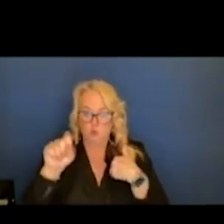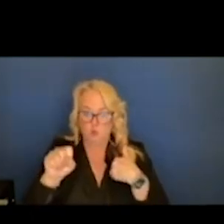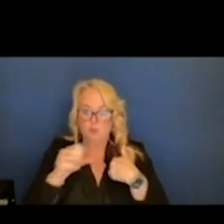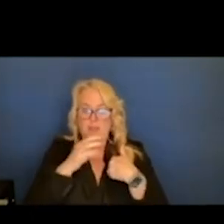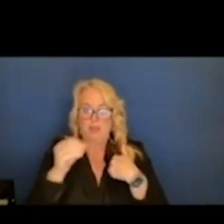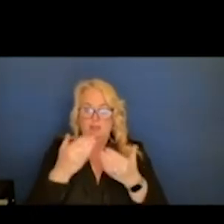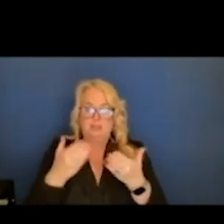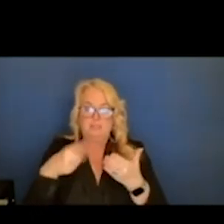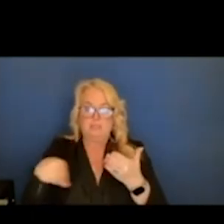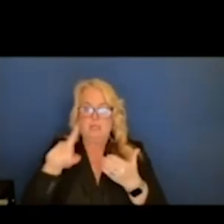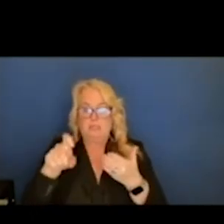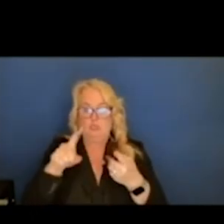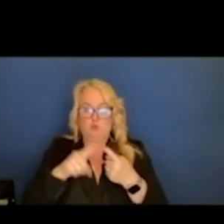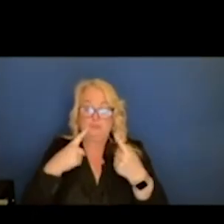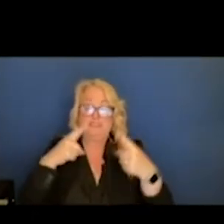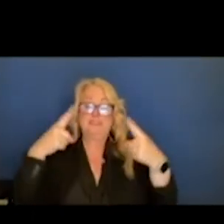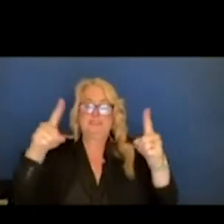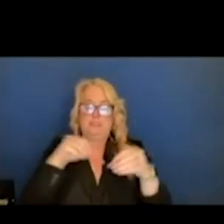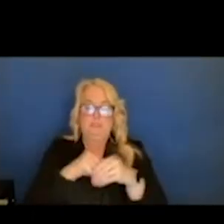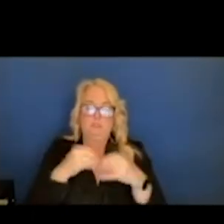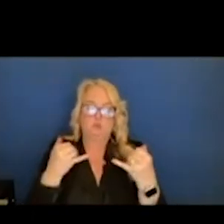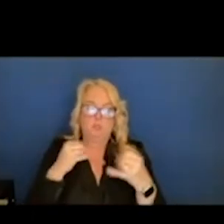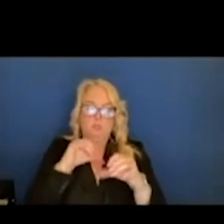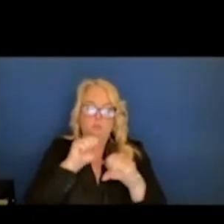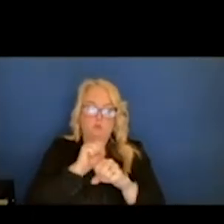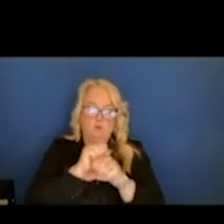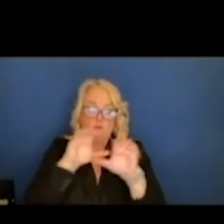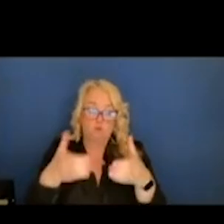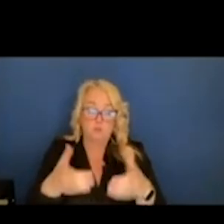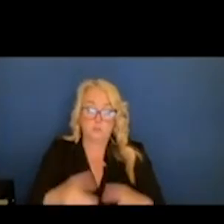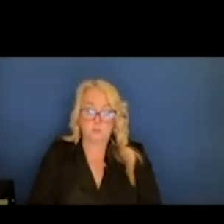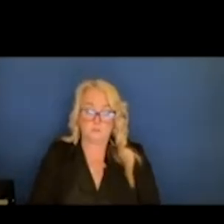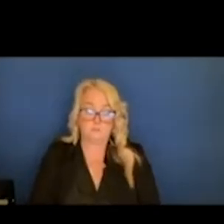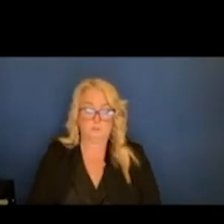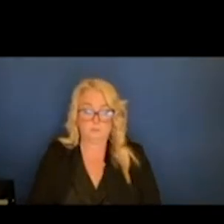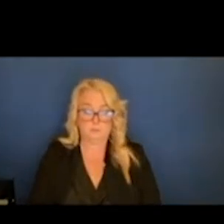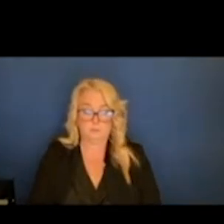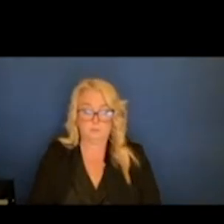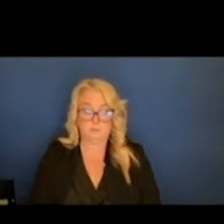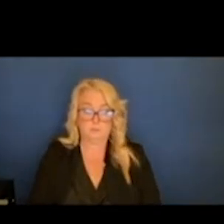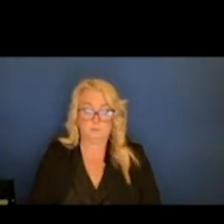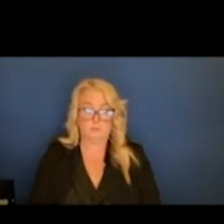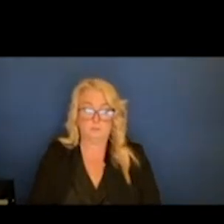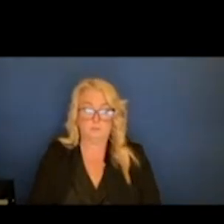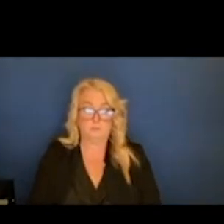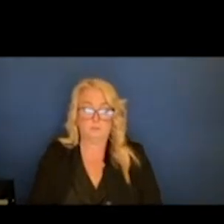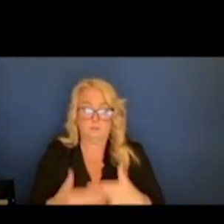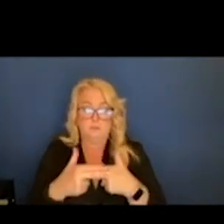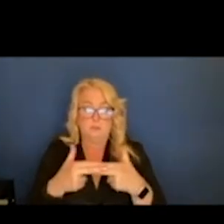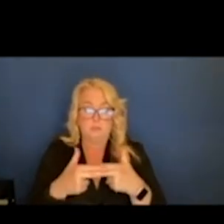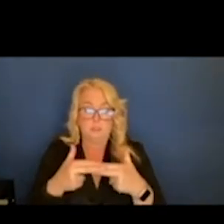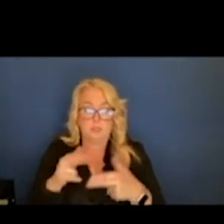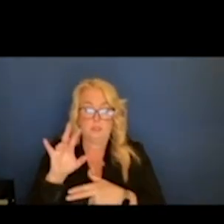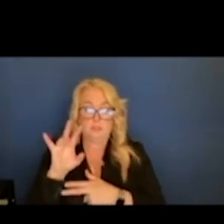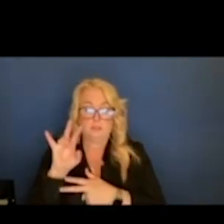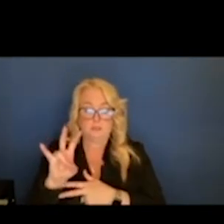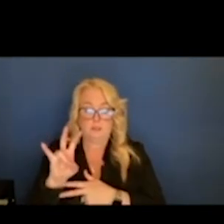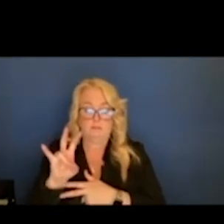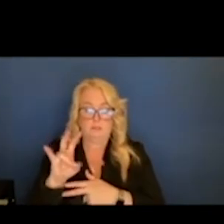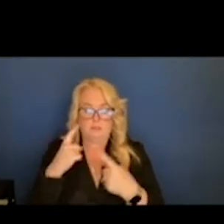to succeed in today’s workforce. [Lindsay] Slide 7. Success Story: